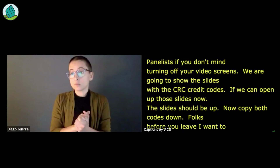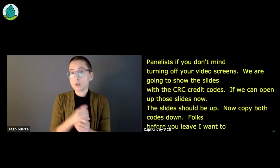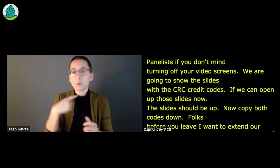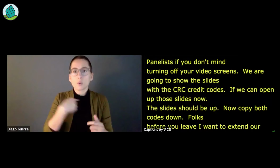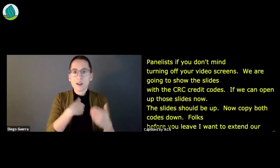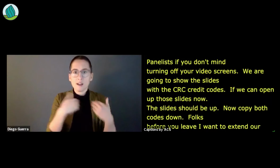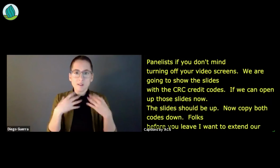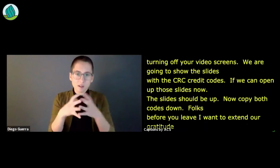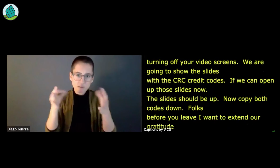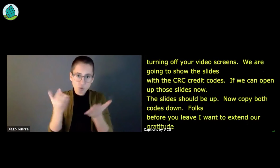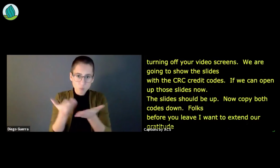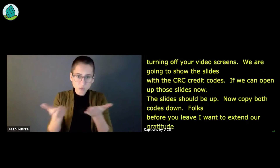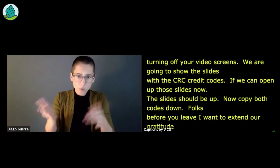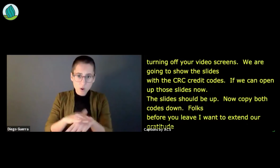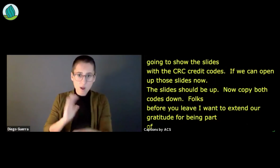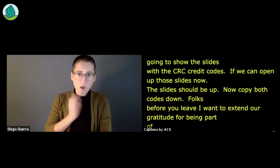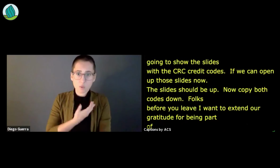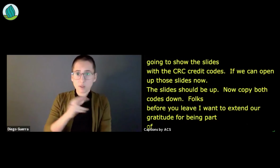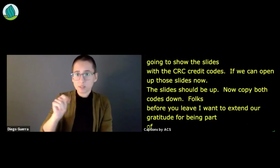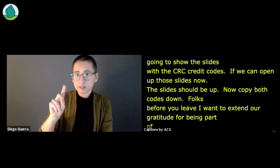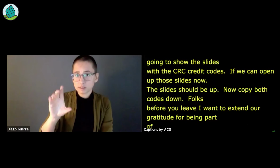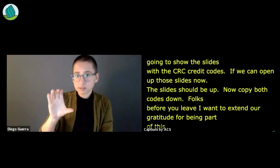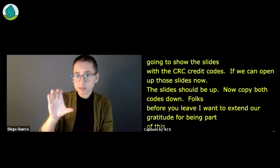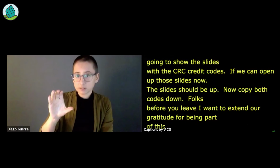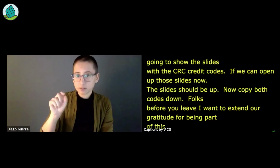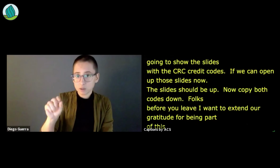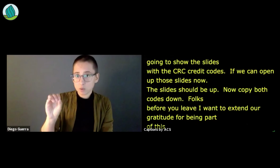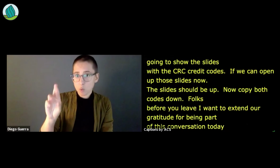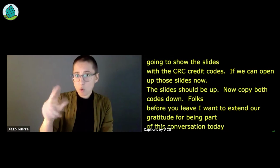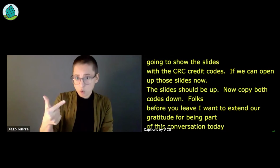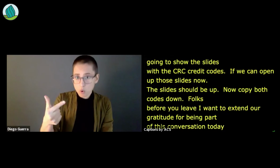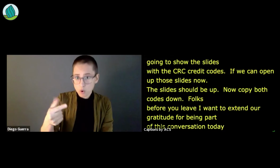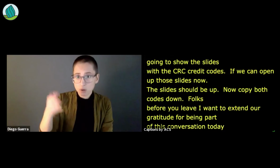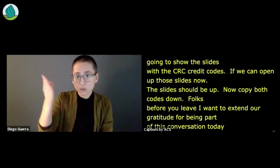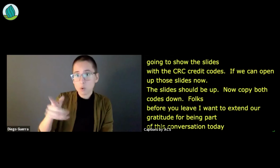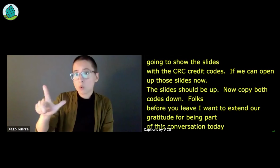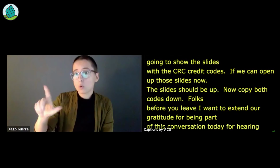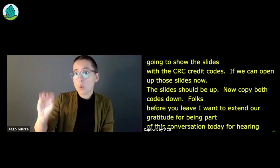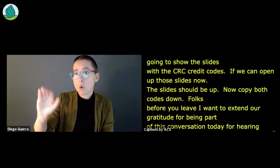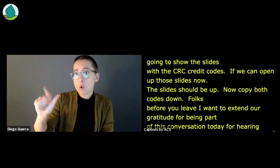We have plenty of resources at NDC.org/local.